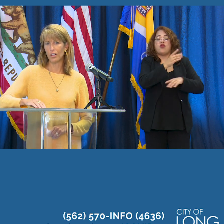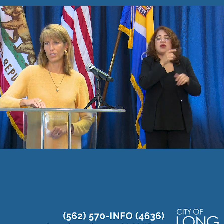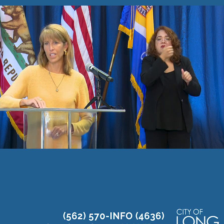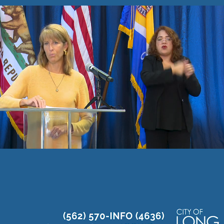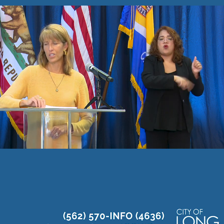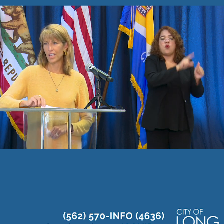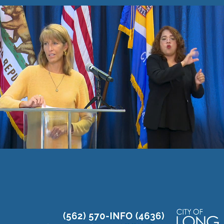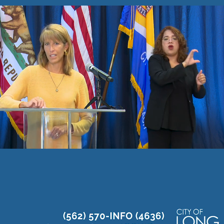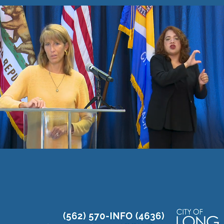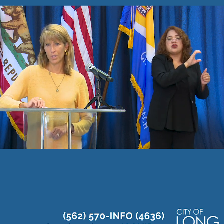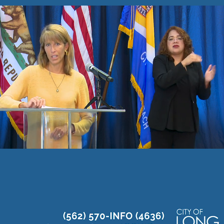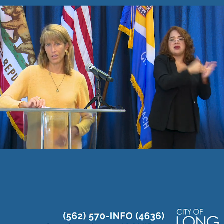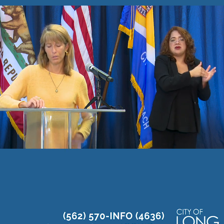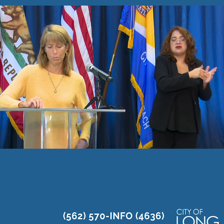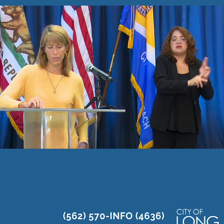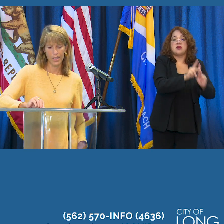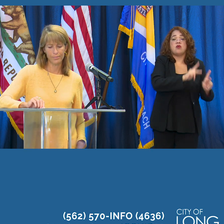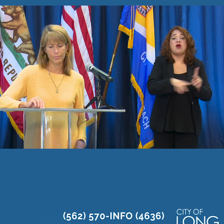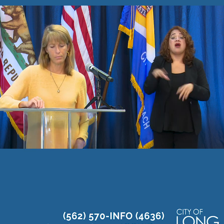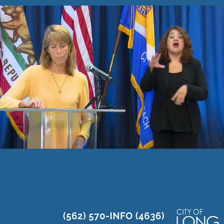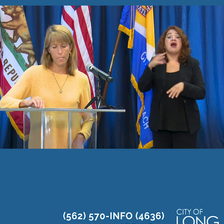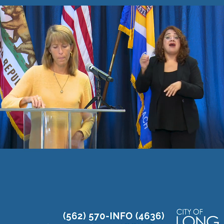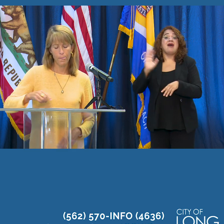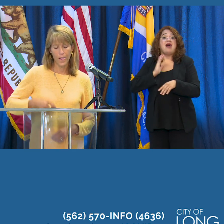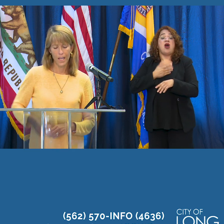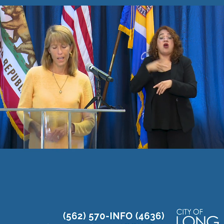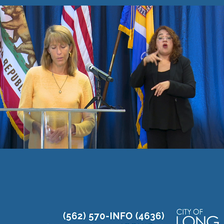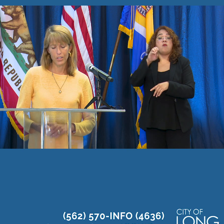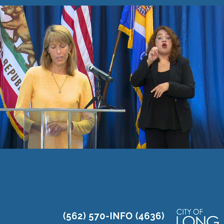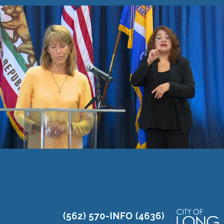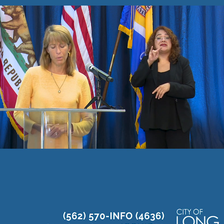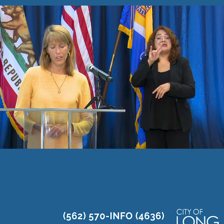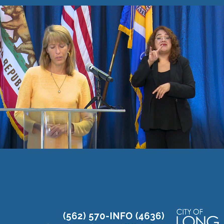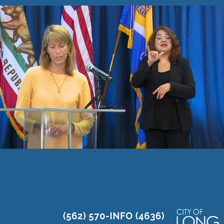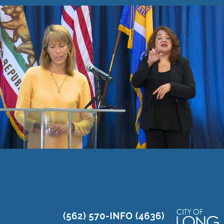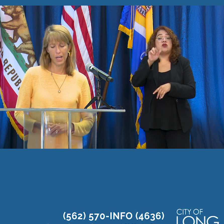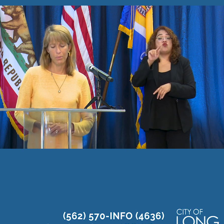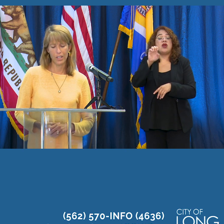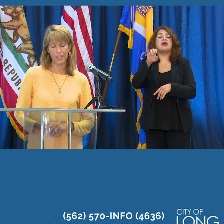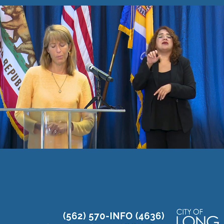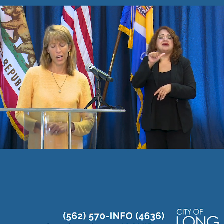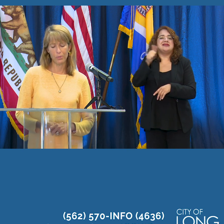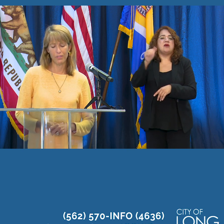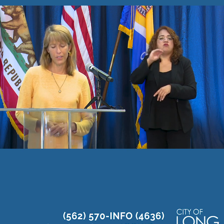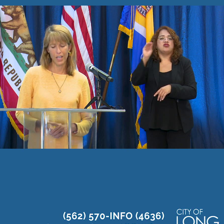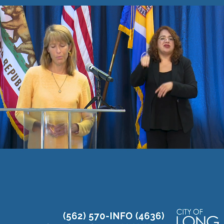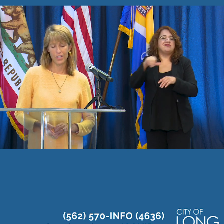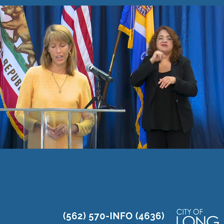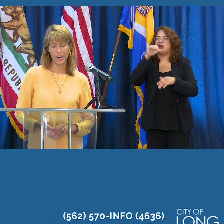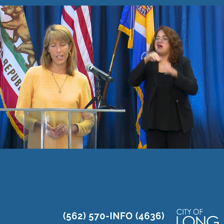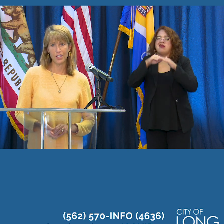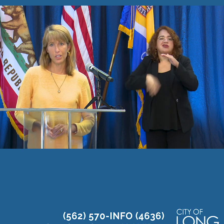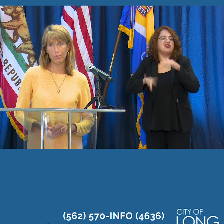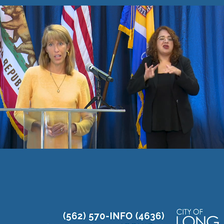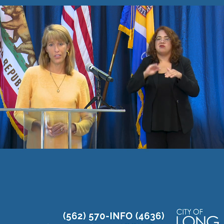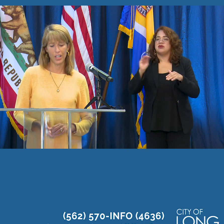over 10 percent even with the under reporting. We do have approximately 59, approximately 59 percent of our ICU beds are